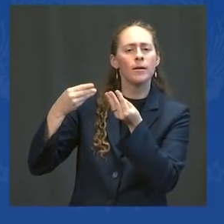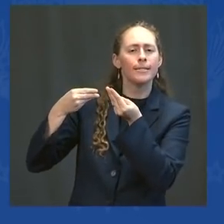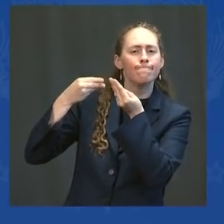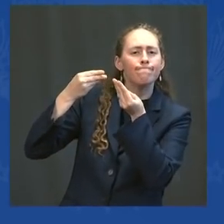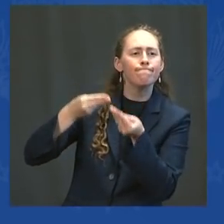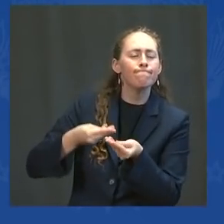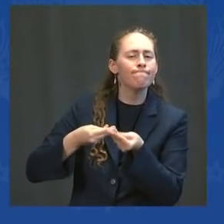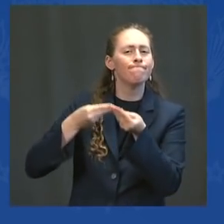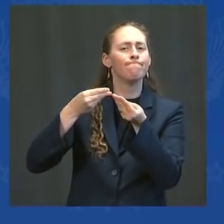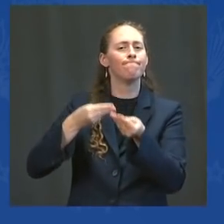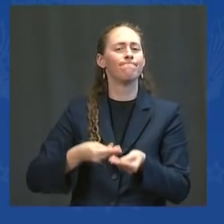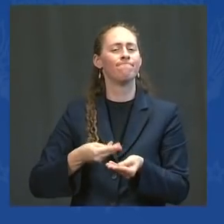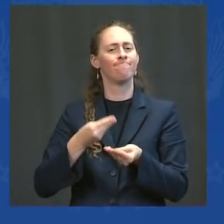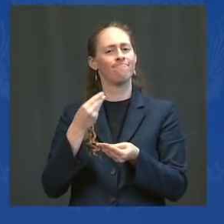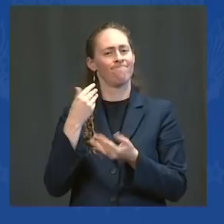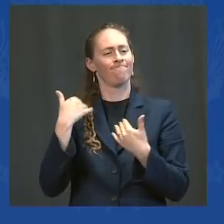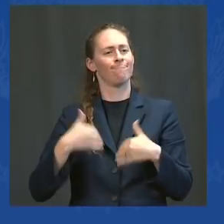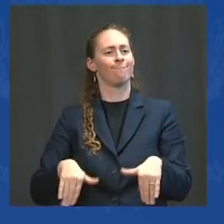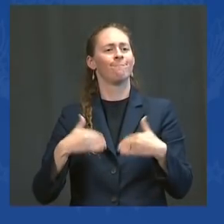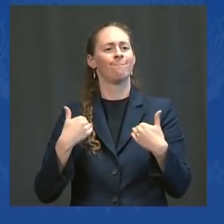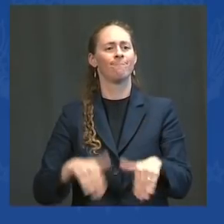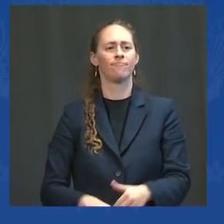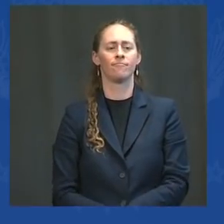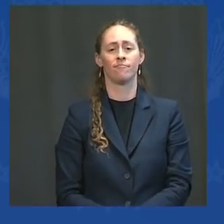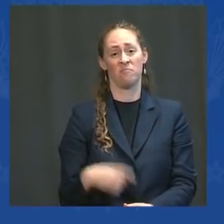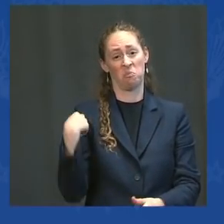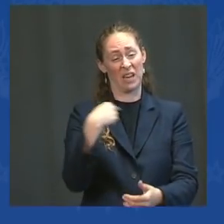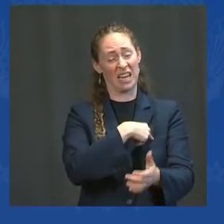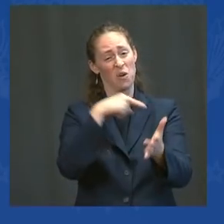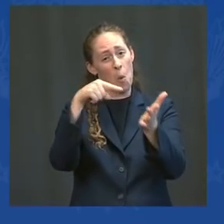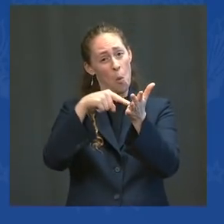And America owes you a debt we can never fully repay.